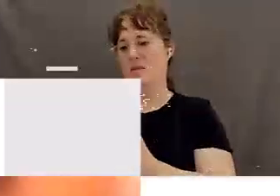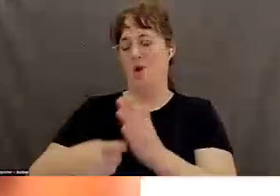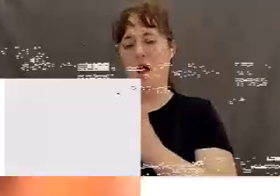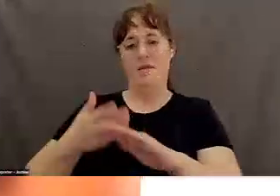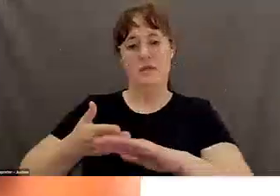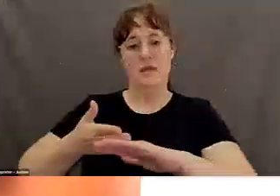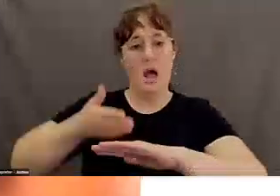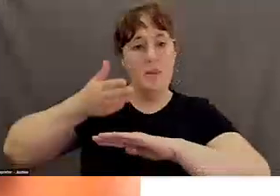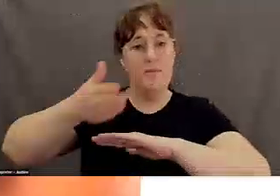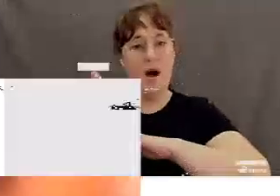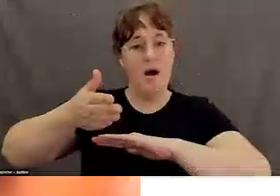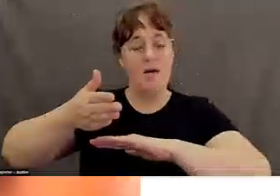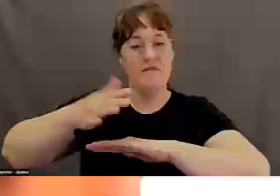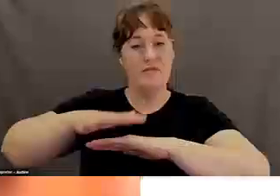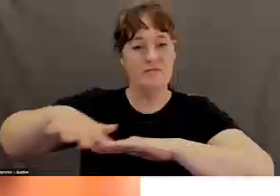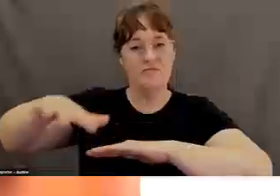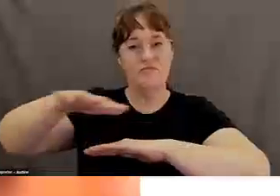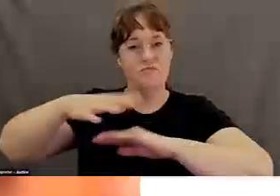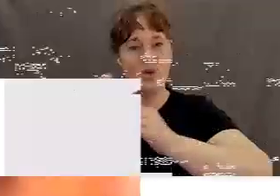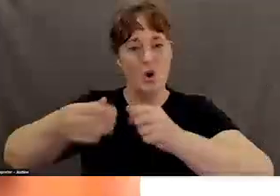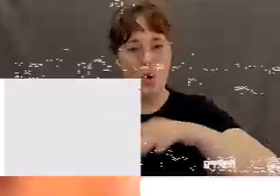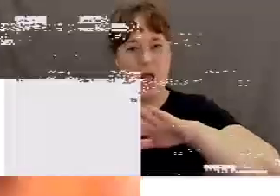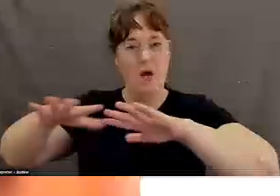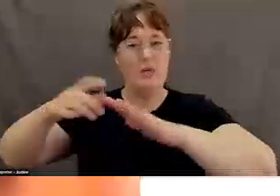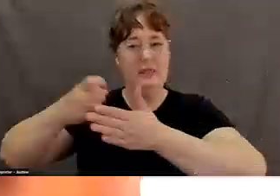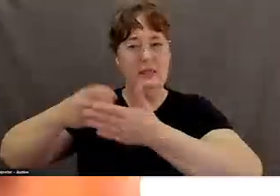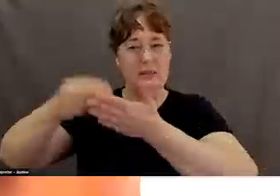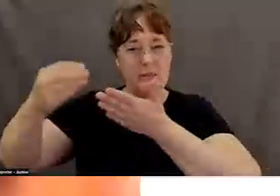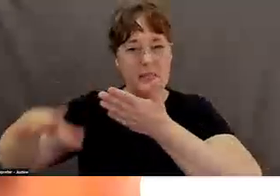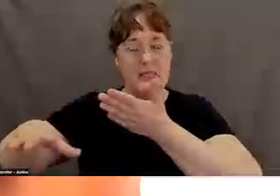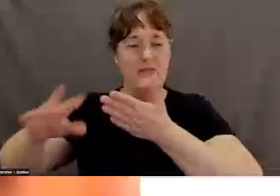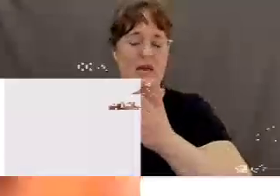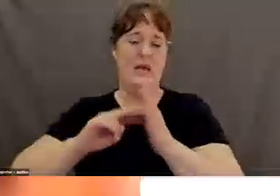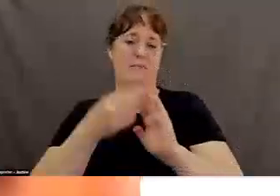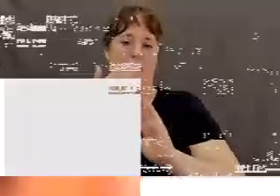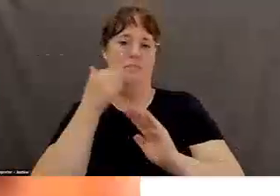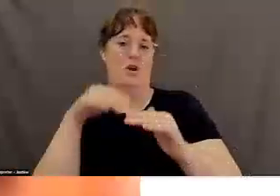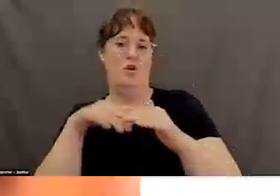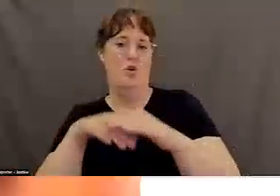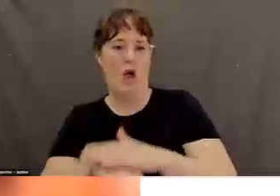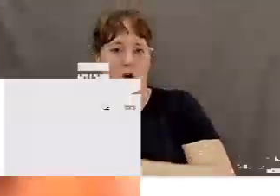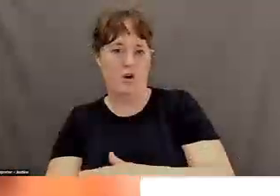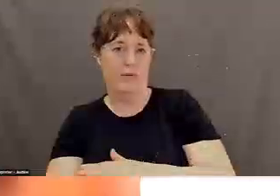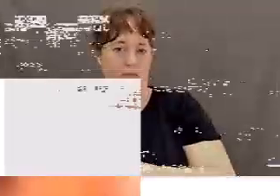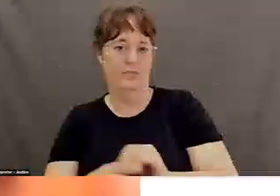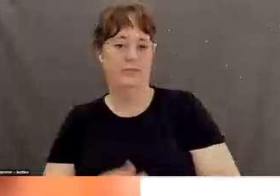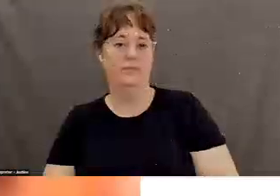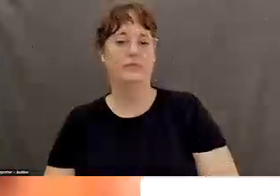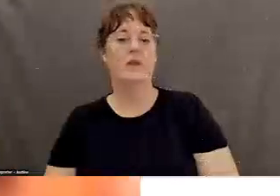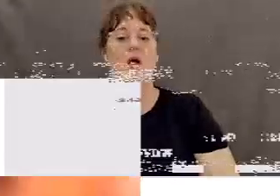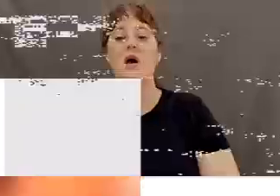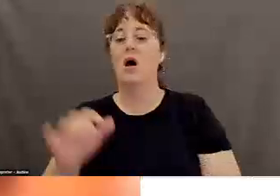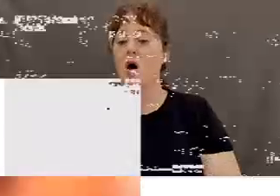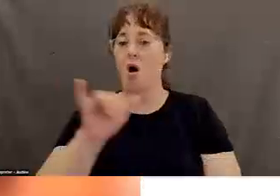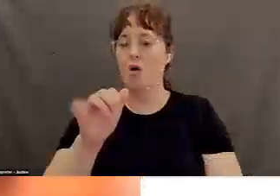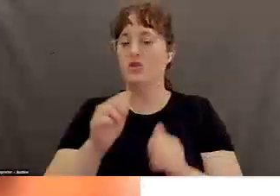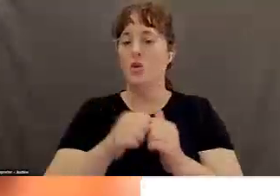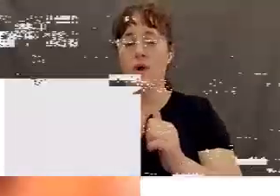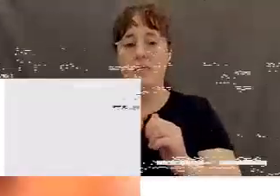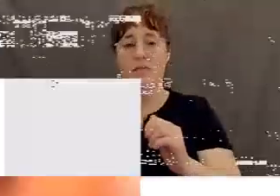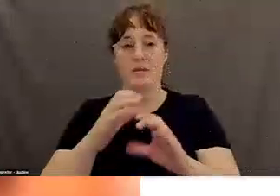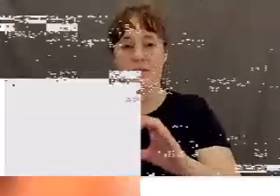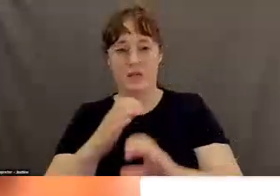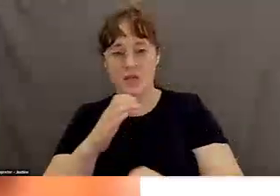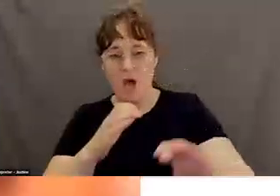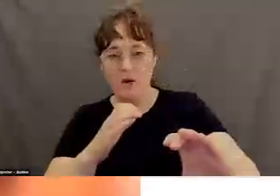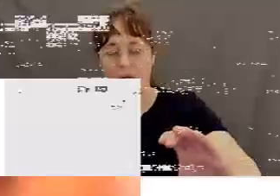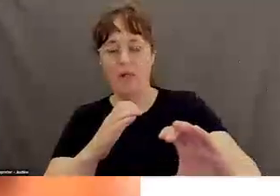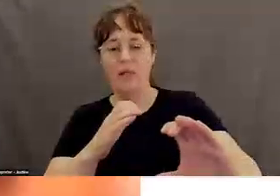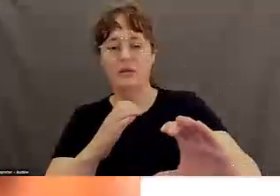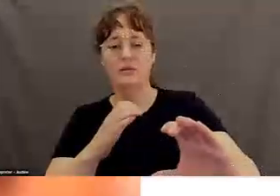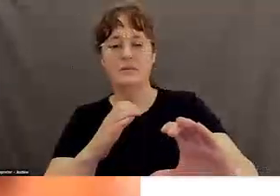Boardroom: One of the other advantages we have here is we're able to optimize the alignment with the tunnel and avoid as long of an alignment as well.